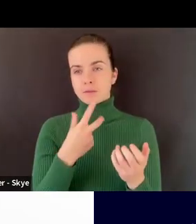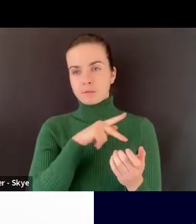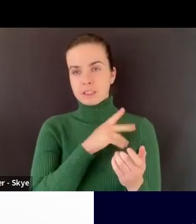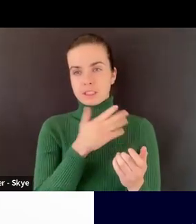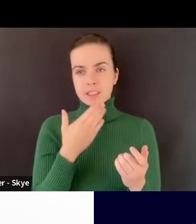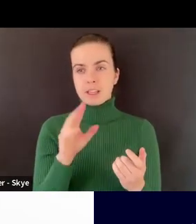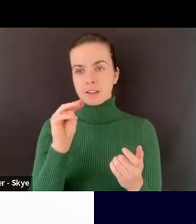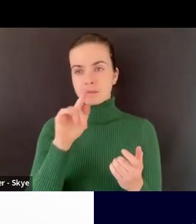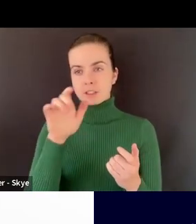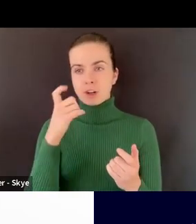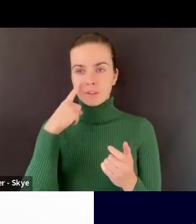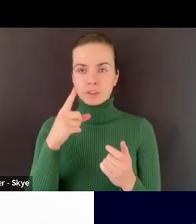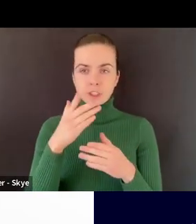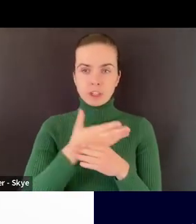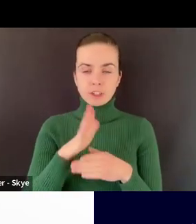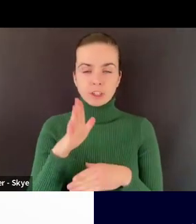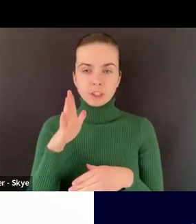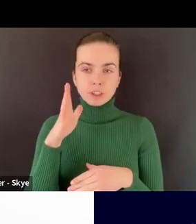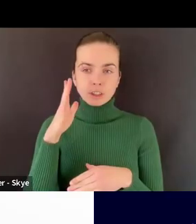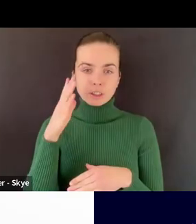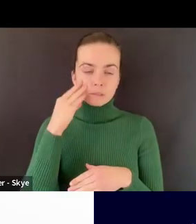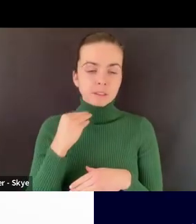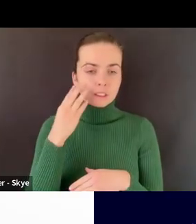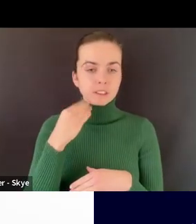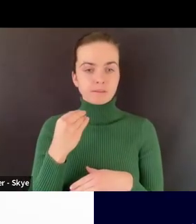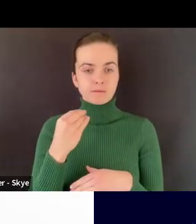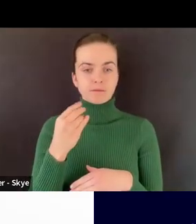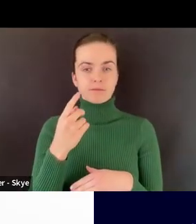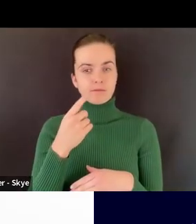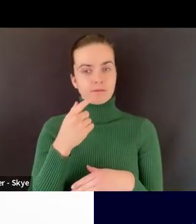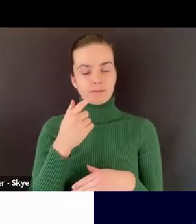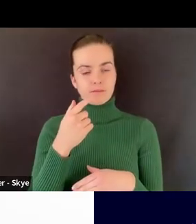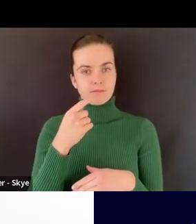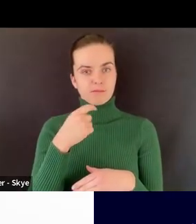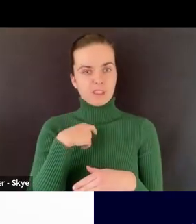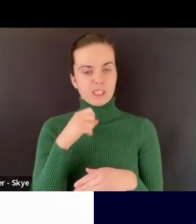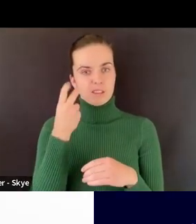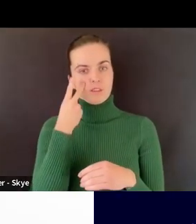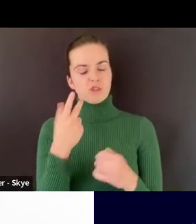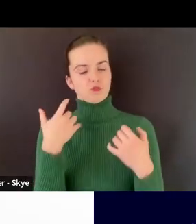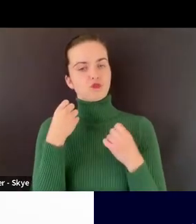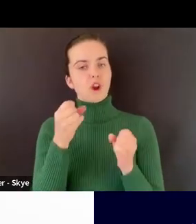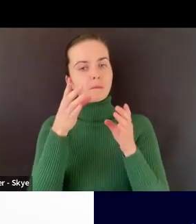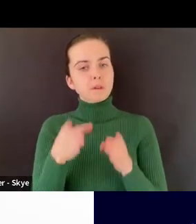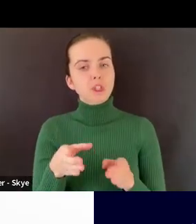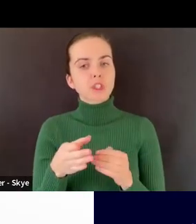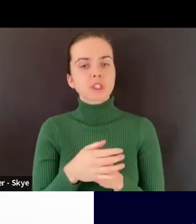for sharing her story. I can tell that you are a very incredibly strong person, and